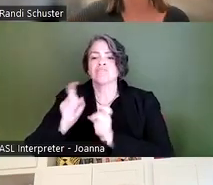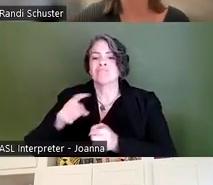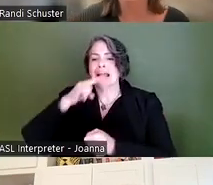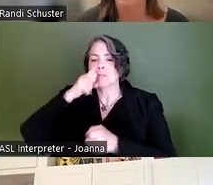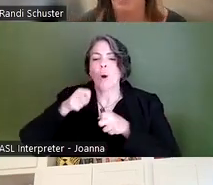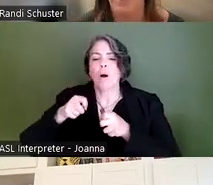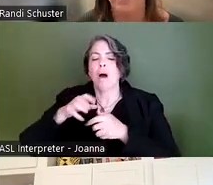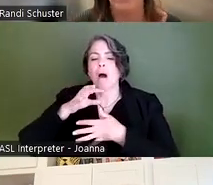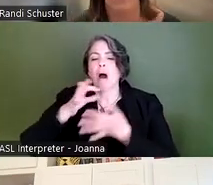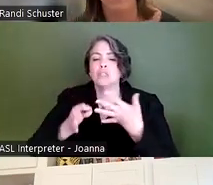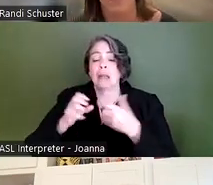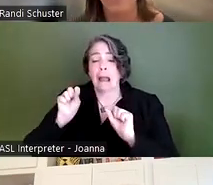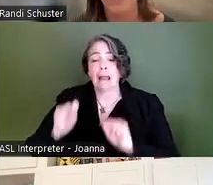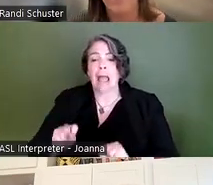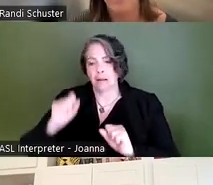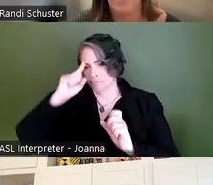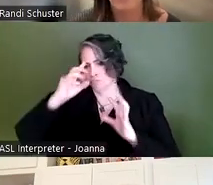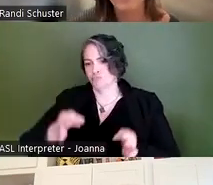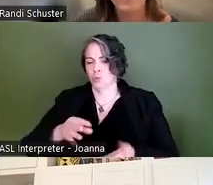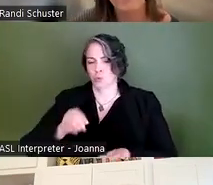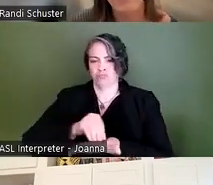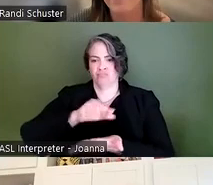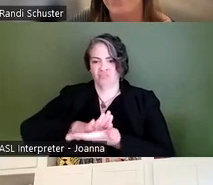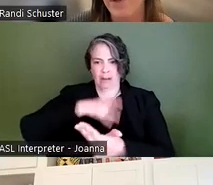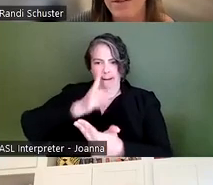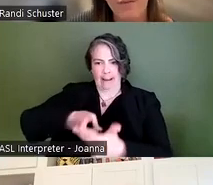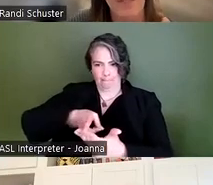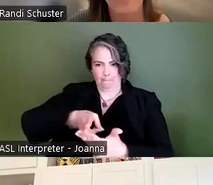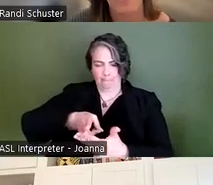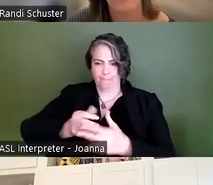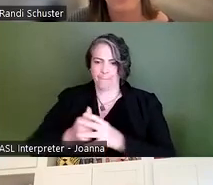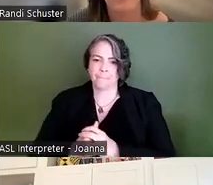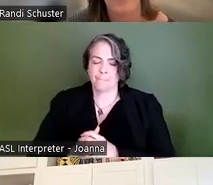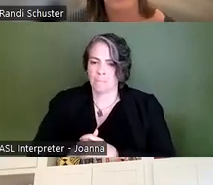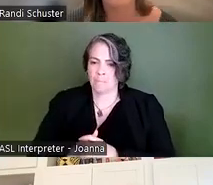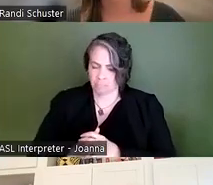these anonymized surveys. So at the end of the surveys, we're now giving kids the option to say,